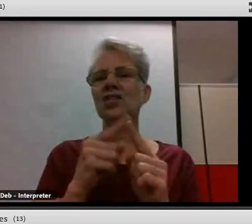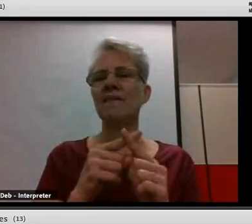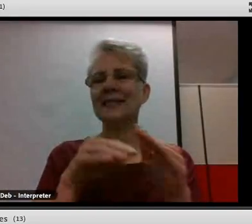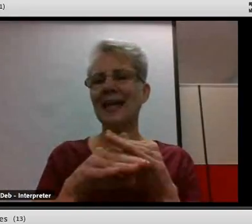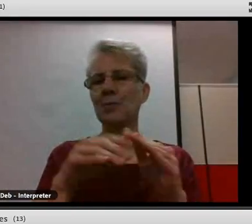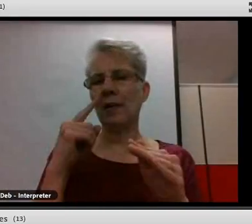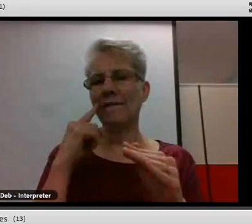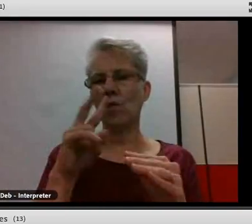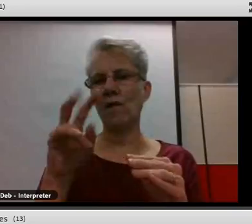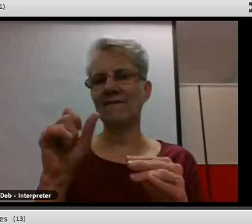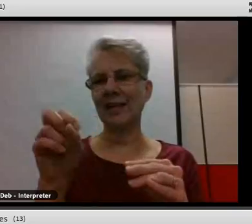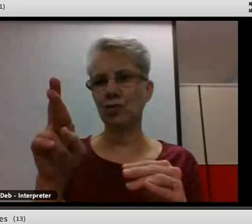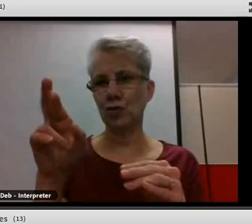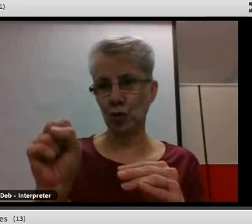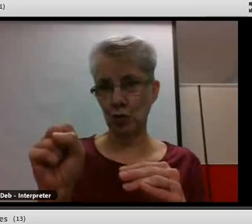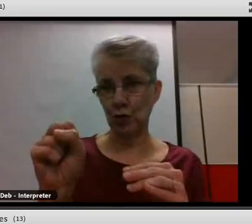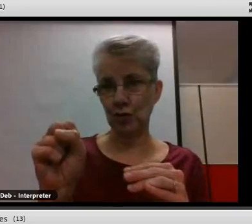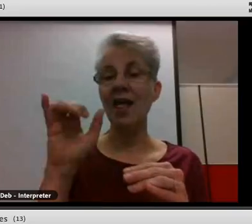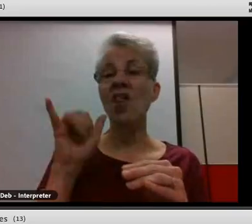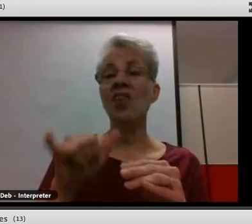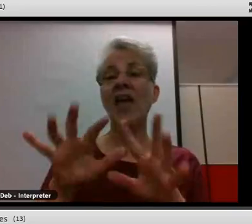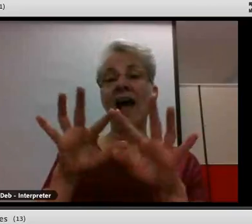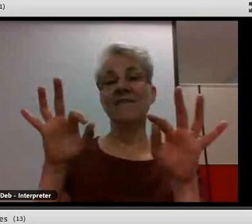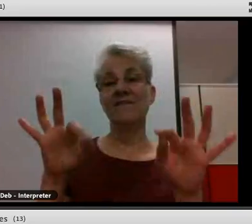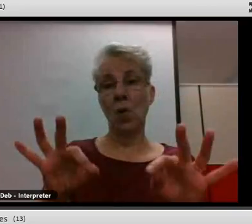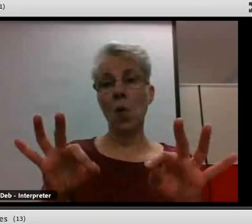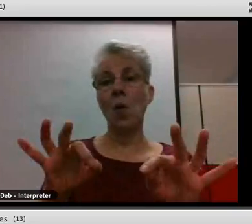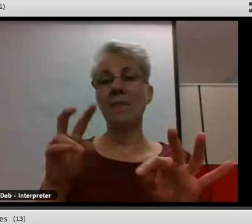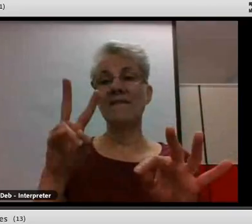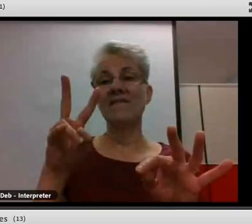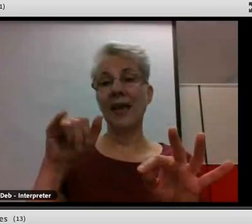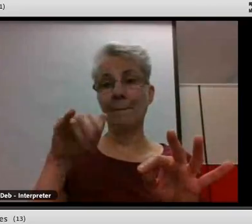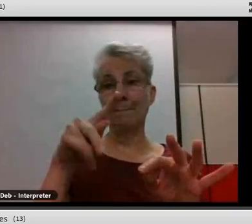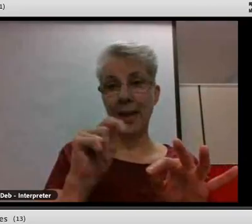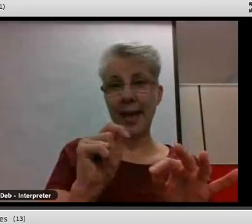I'm not going to go into every facet of Section 508,